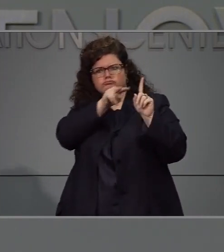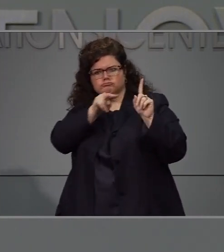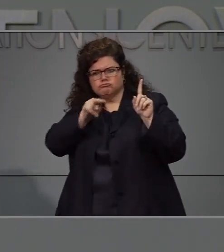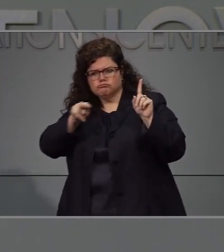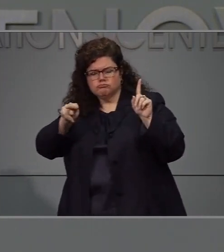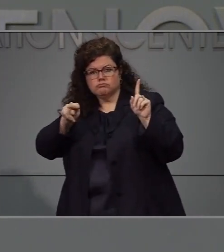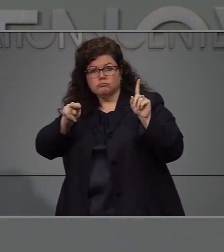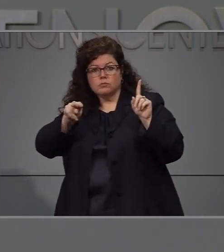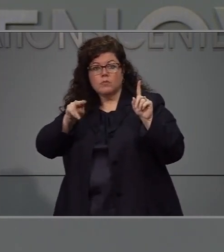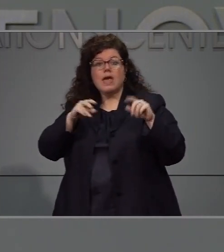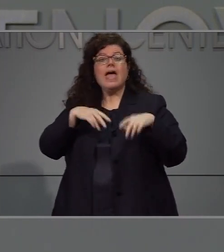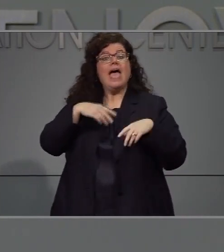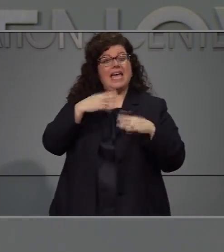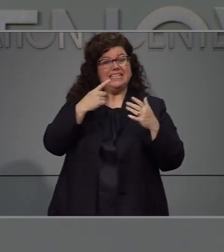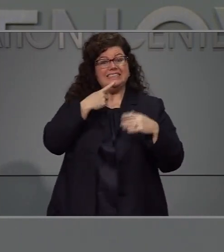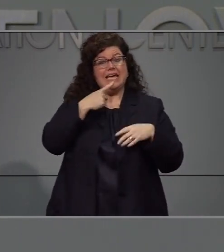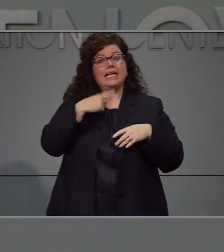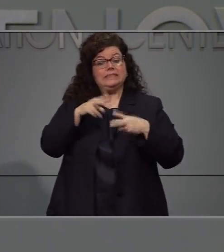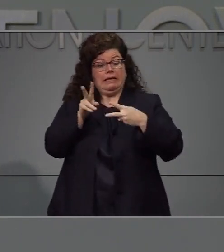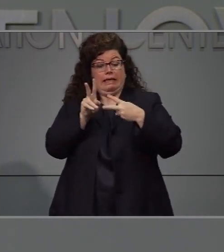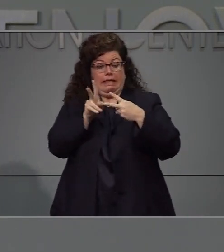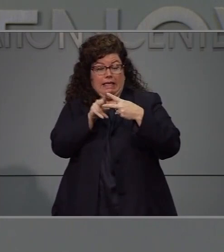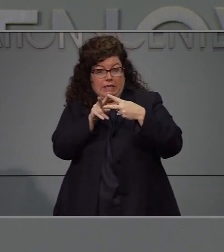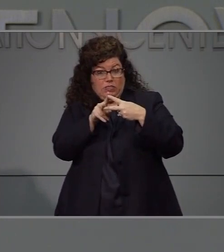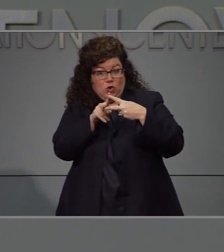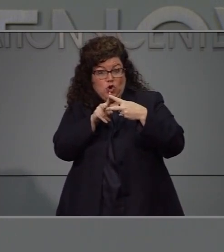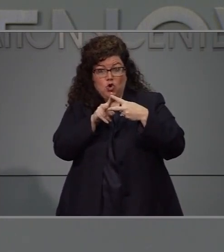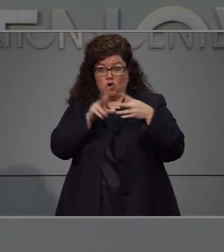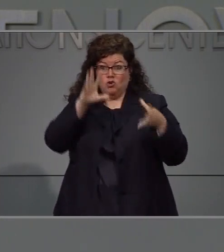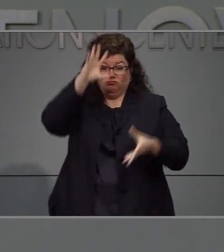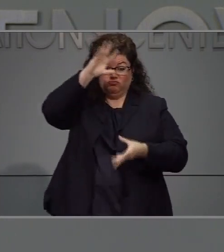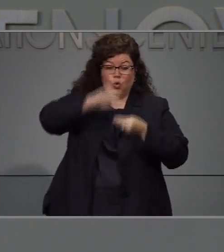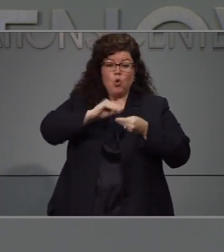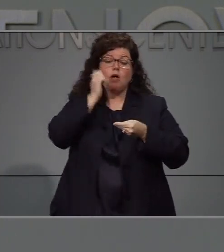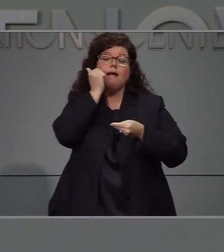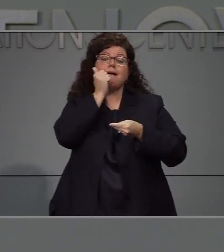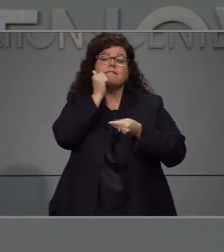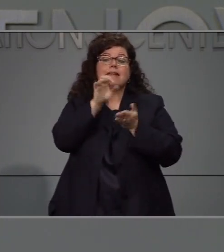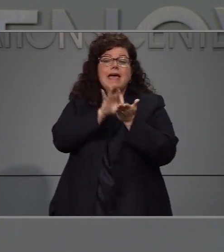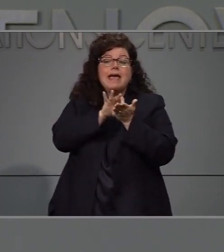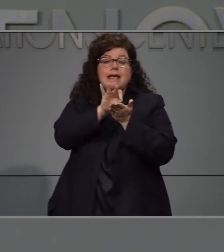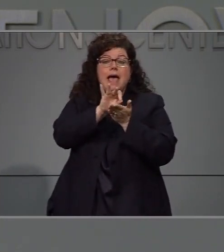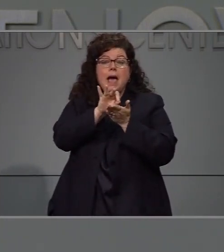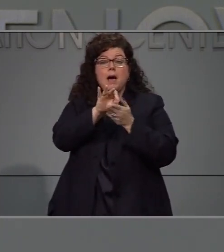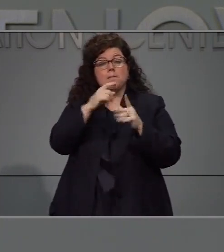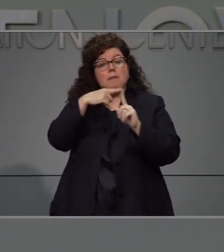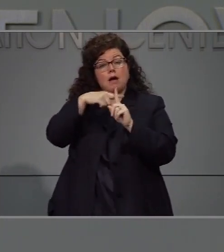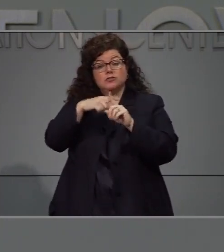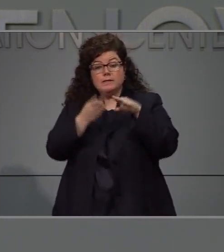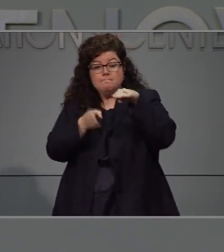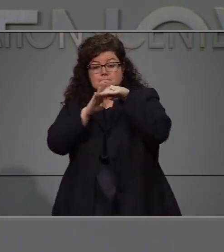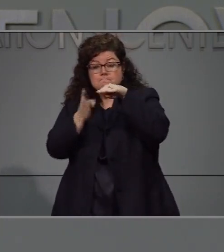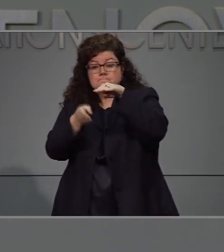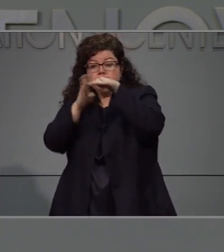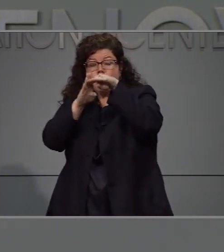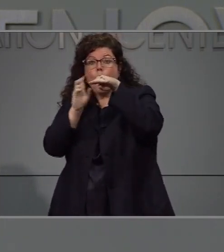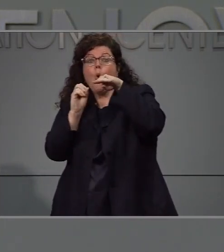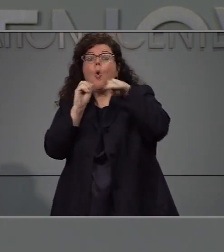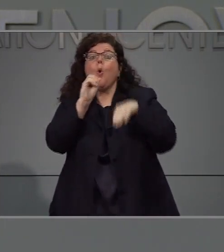THE WHITE HOUSE GUIDANCE. IT SAYS THAT WE WANT TO SEE A DECREASE IN OUR OVERALL SURVEILLANCE TRENDS AS I WENT THROUGH TODAY WE SEE THAT